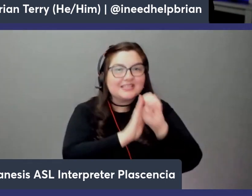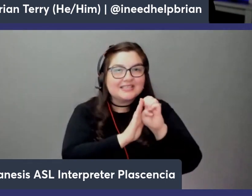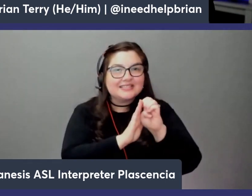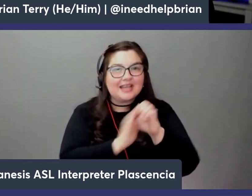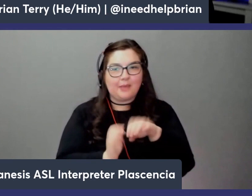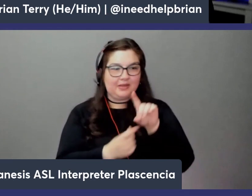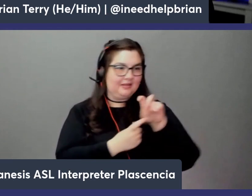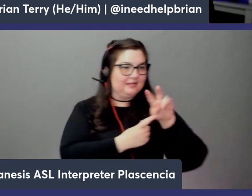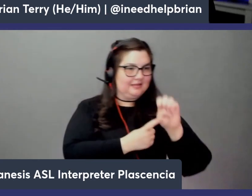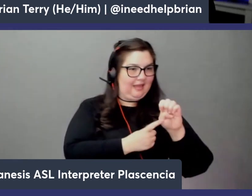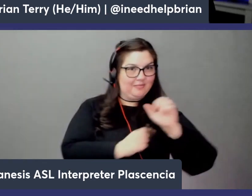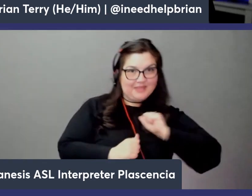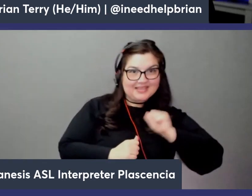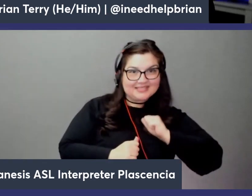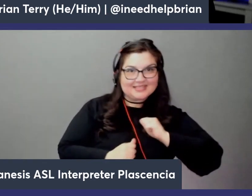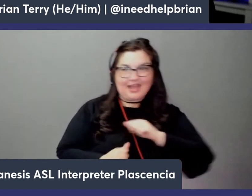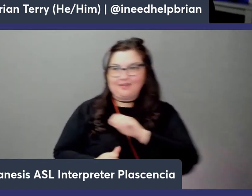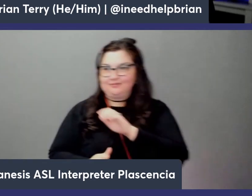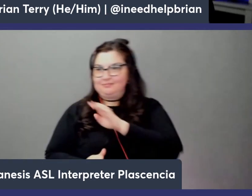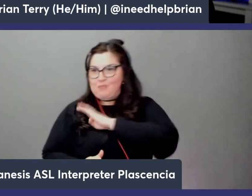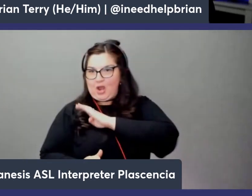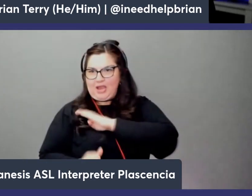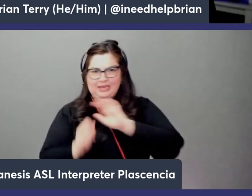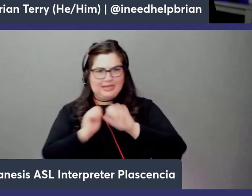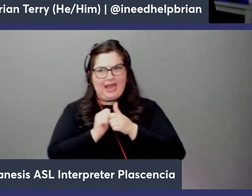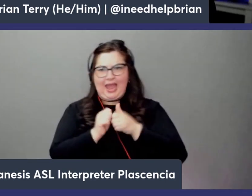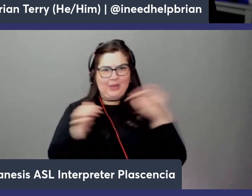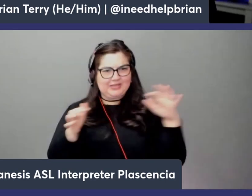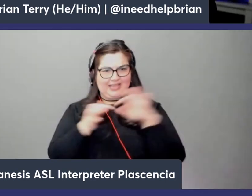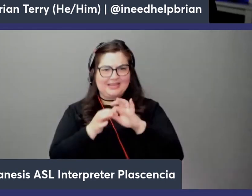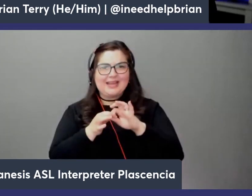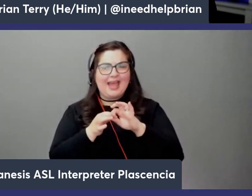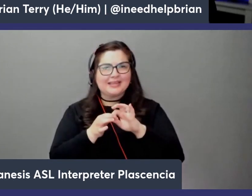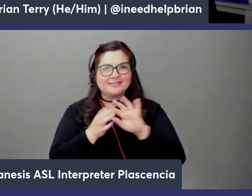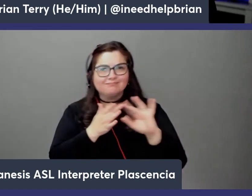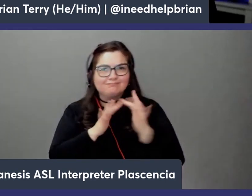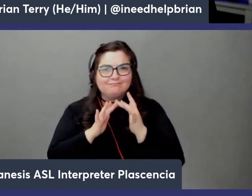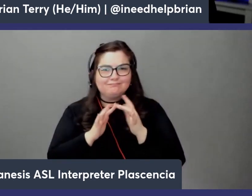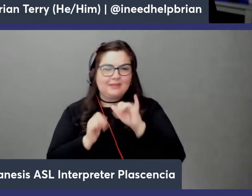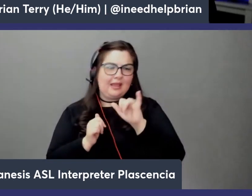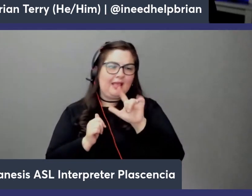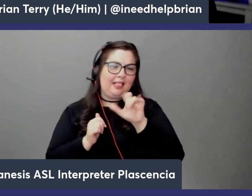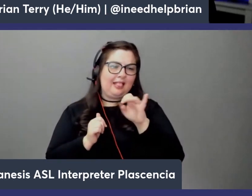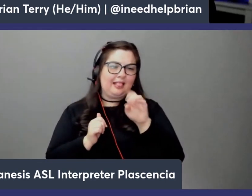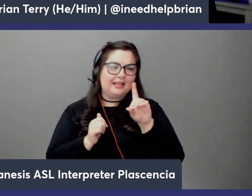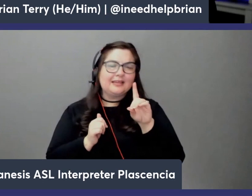Well, we might be one connection, we might be 50 connections, we might not be connected at all. Those are the sorts of things